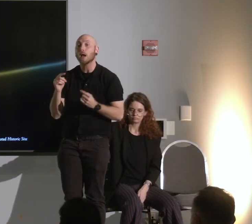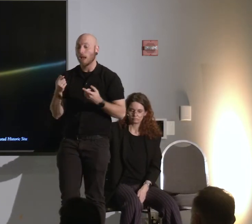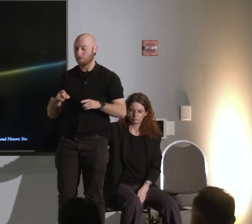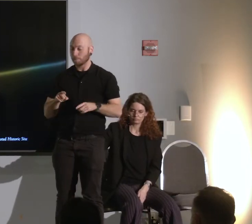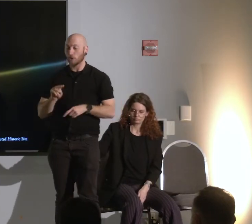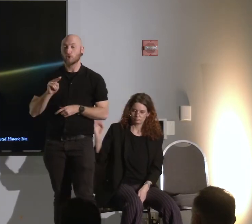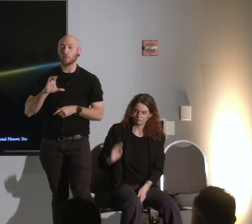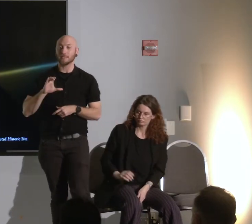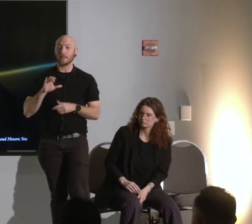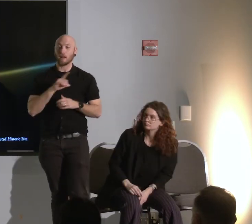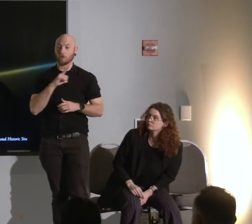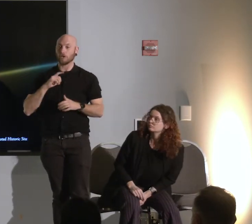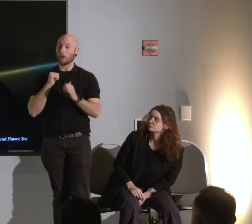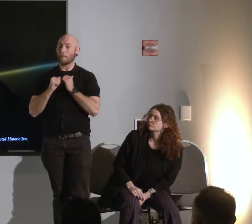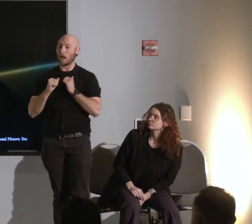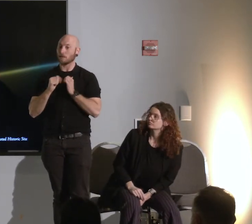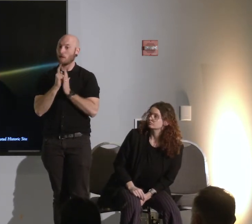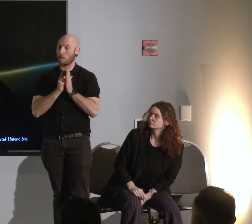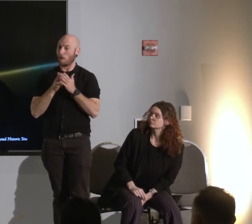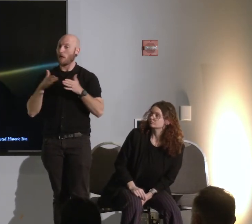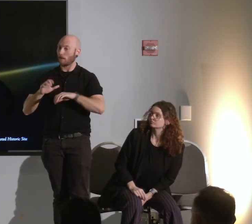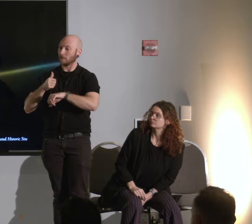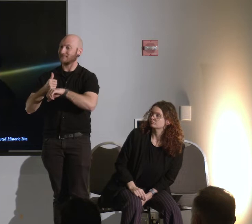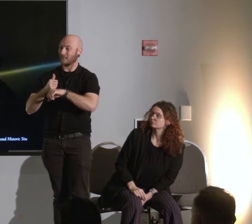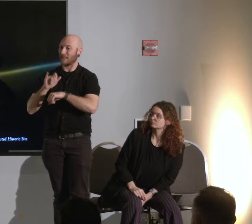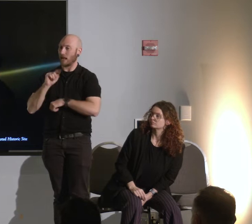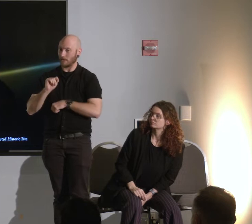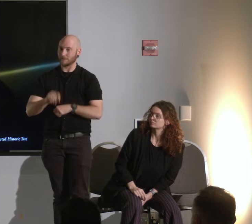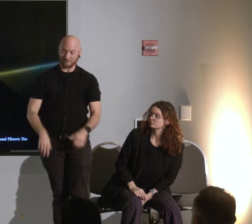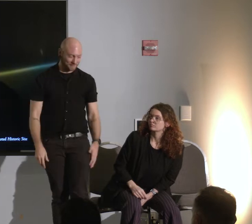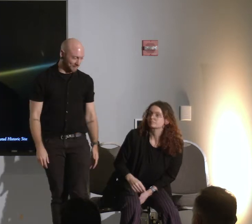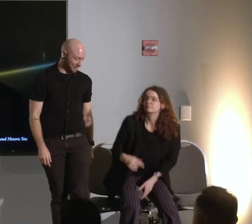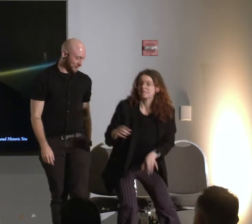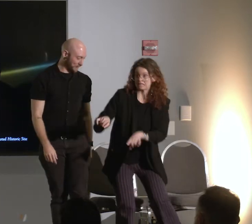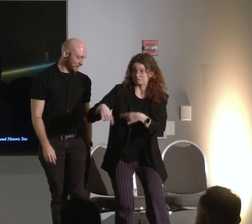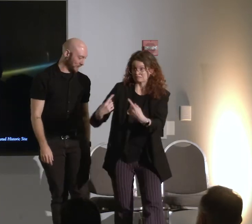the Central Park Act in 1853. Since then, the city had acquired the necessary land,